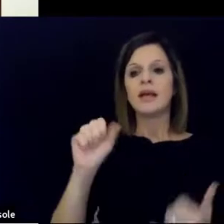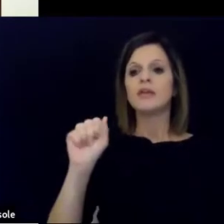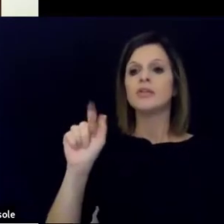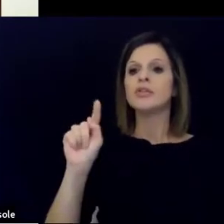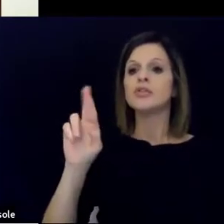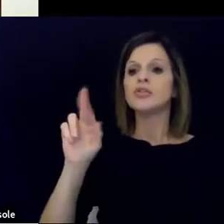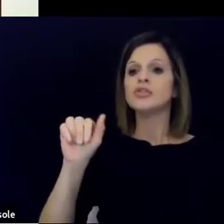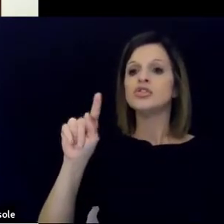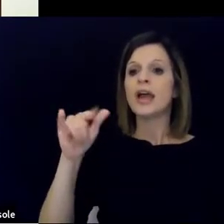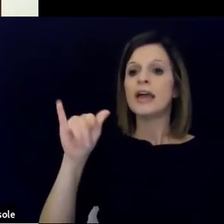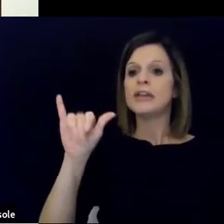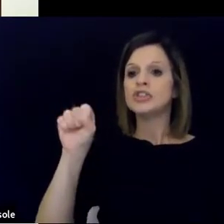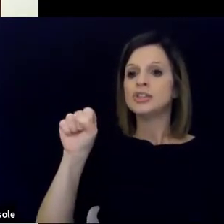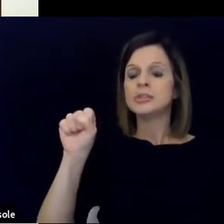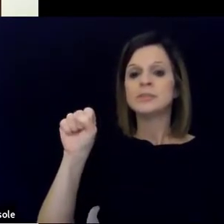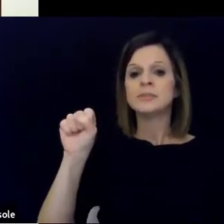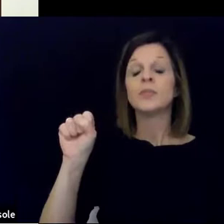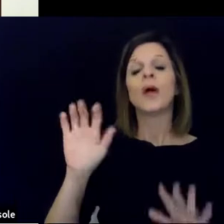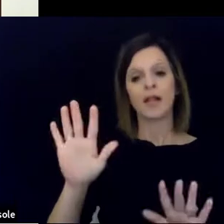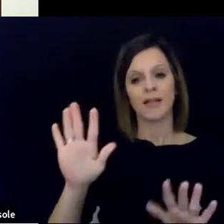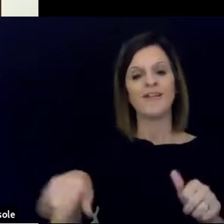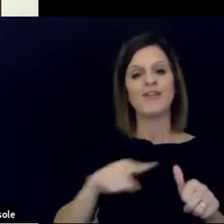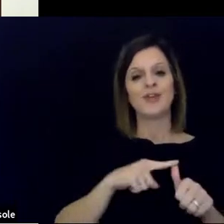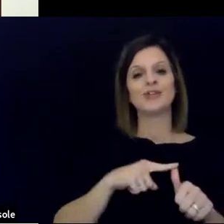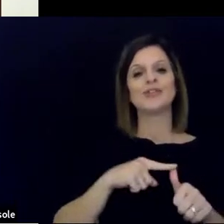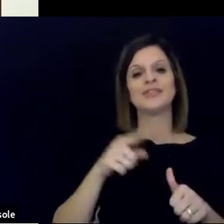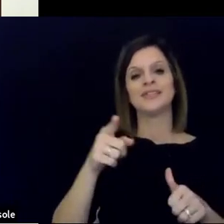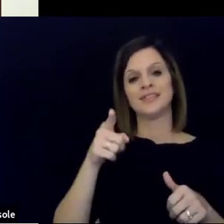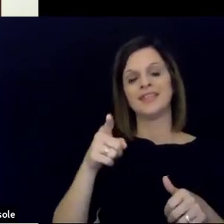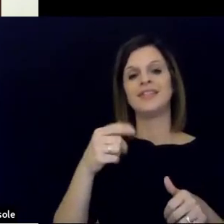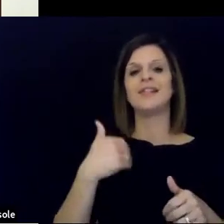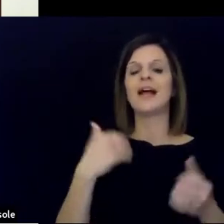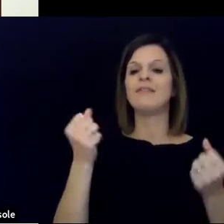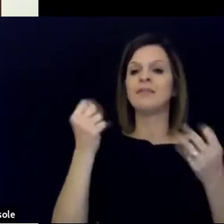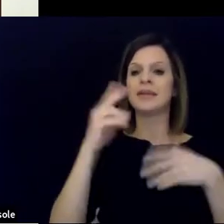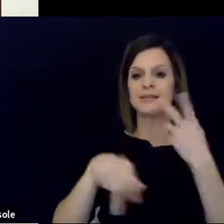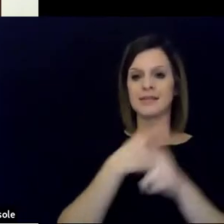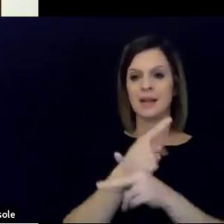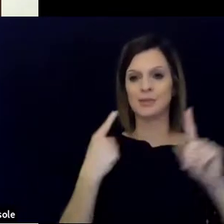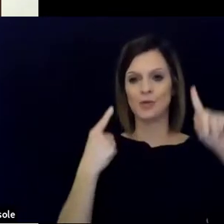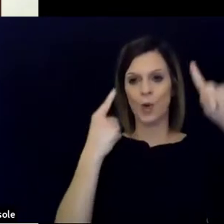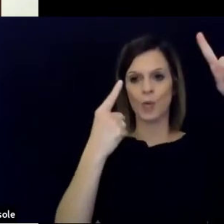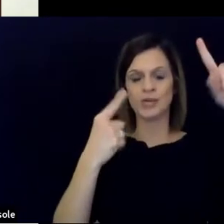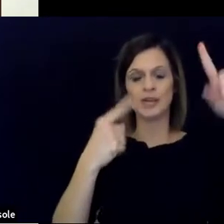Well, first of all, at this one, there are many kinds of goals. I thought that picture was so cute.